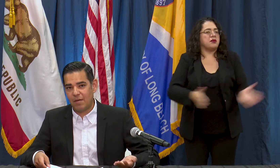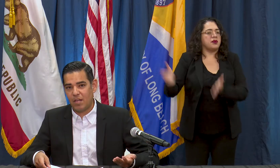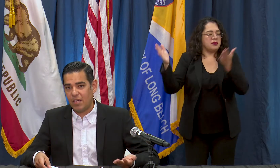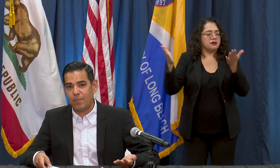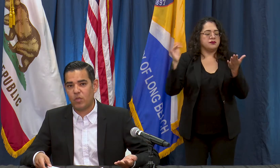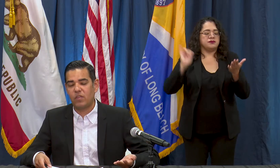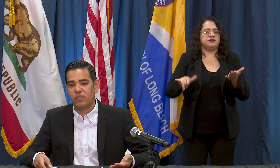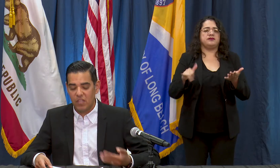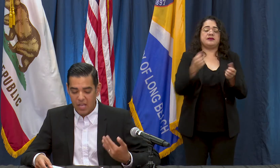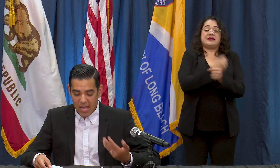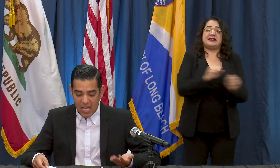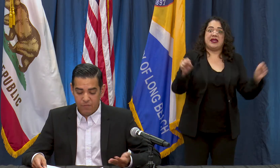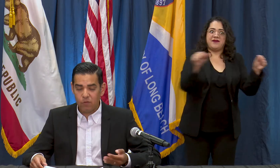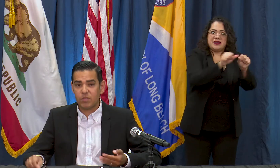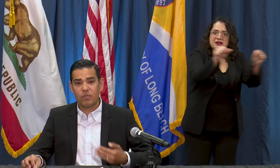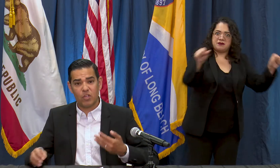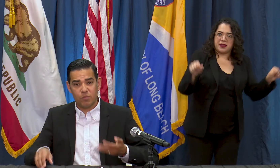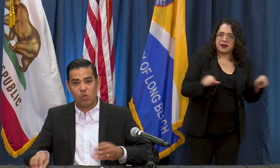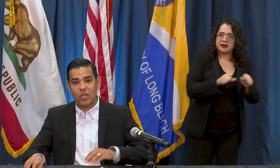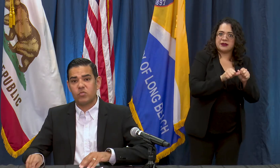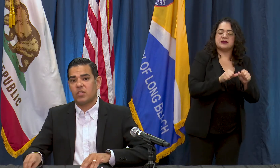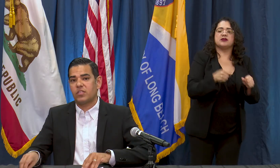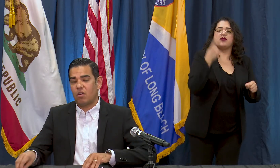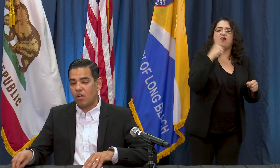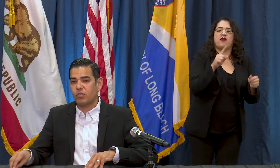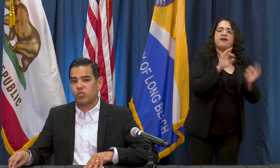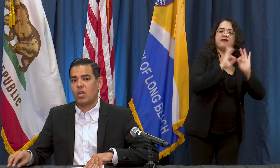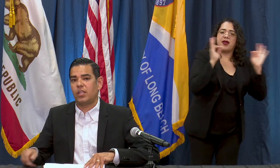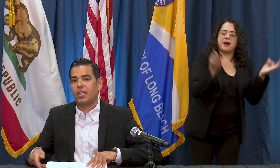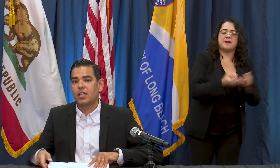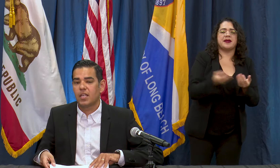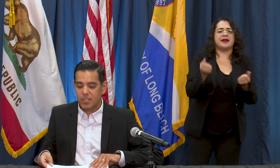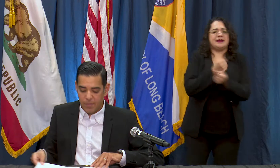neighborhoods, and for some of our small restaurants that are also struggling to